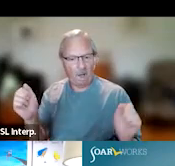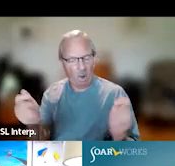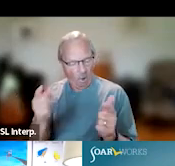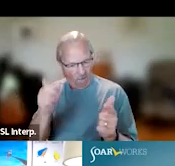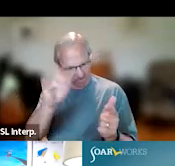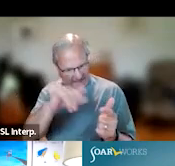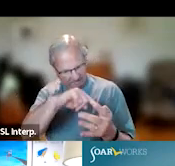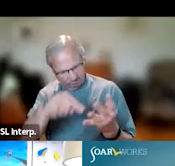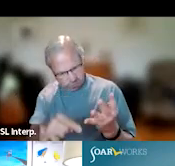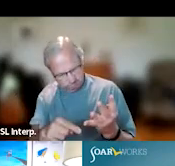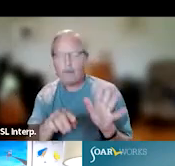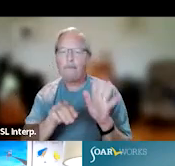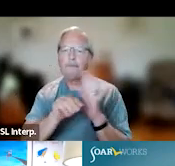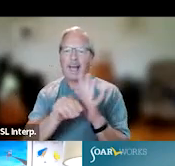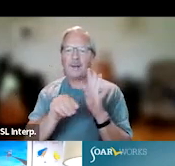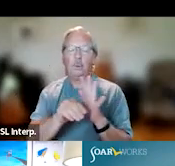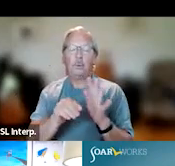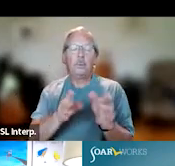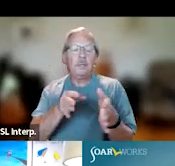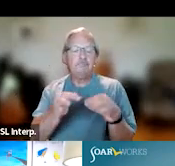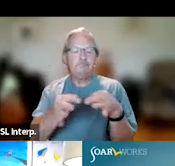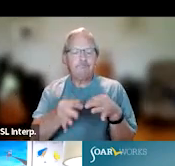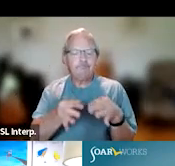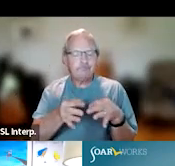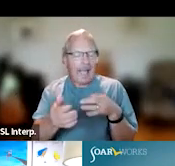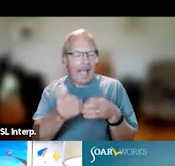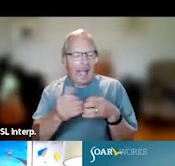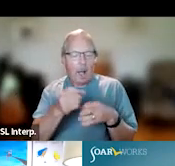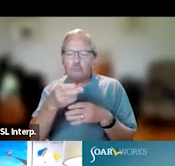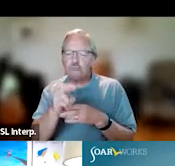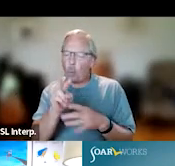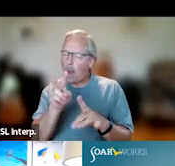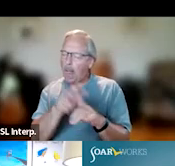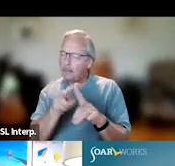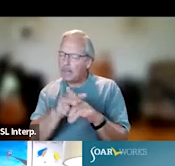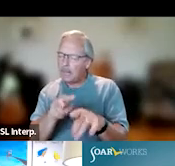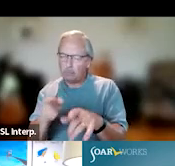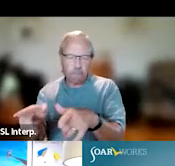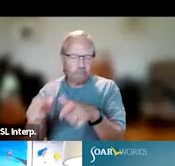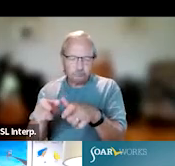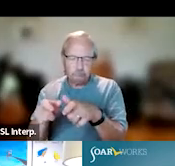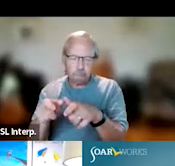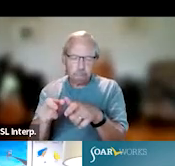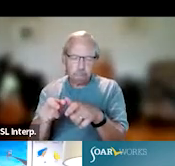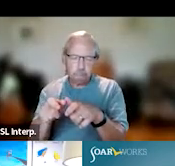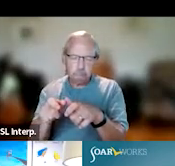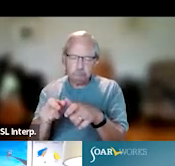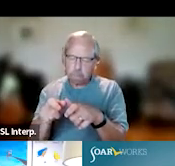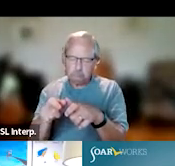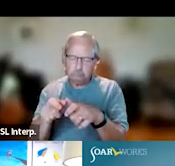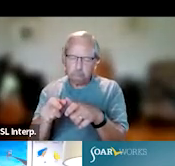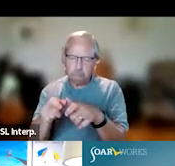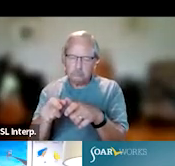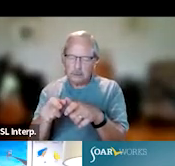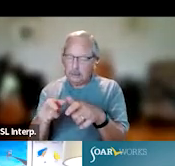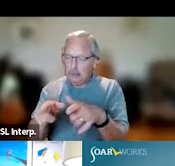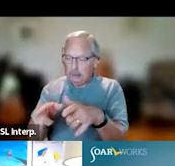We talk sometimes about how a SOAR application is expedited intrinsically. It's not that it's getting pushed